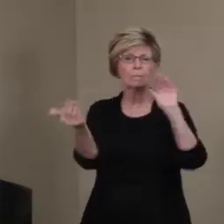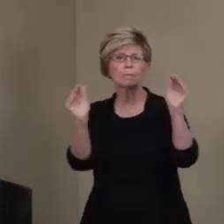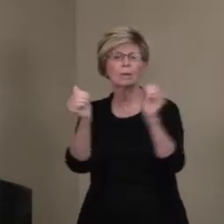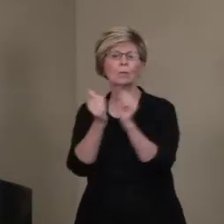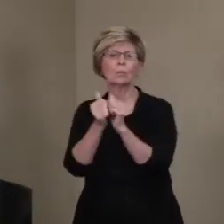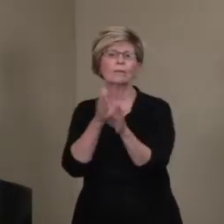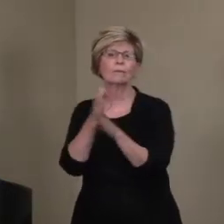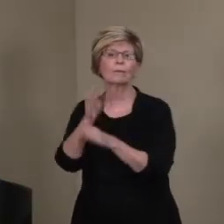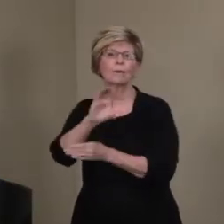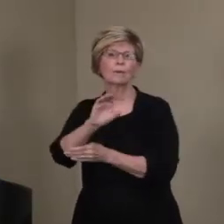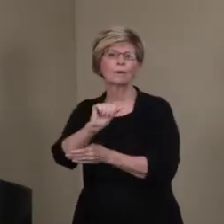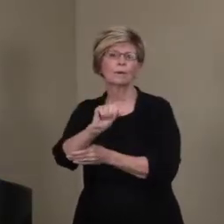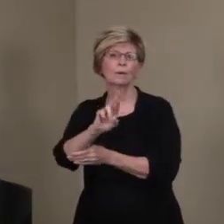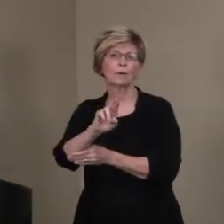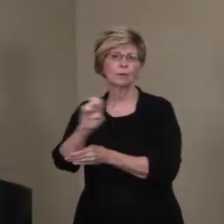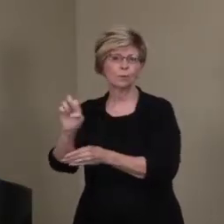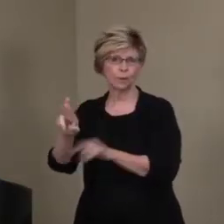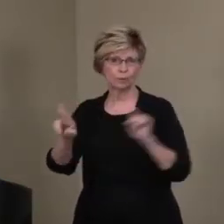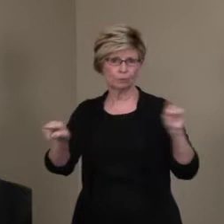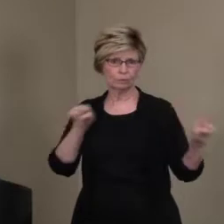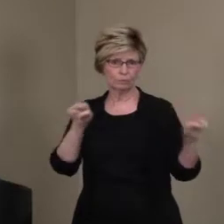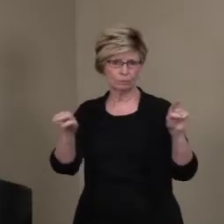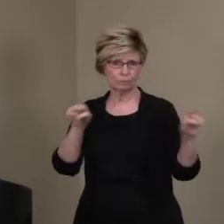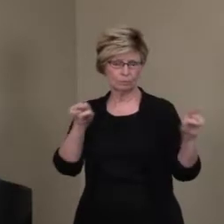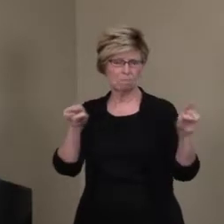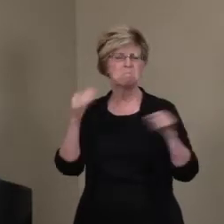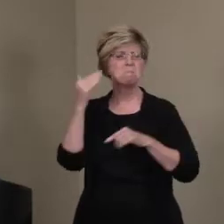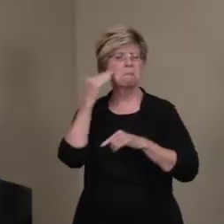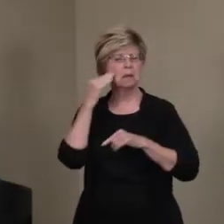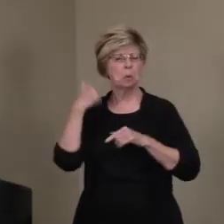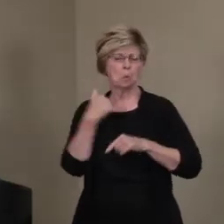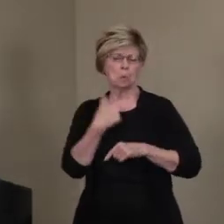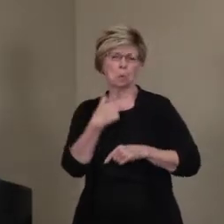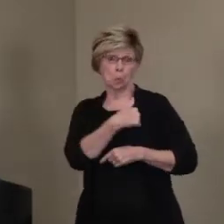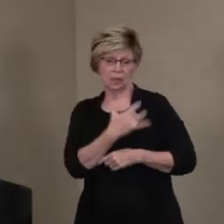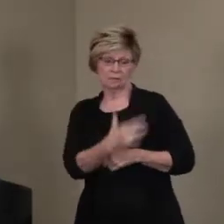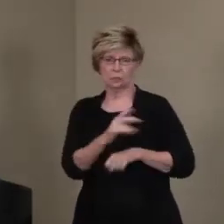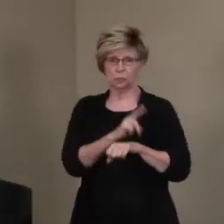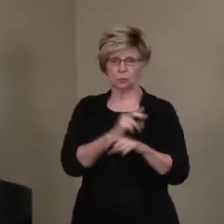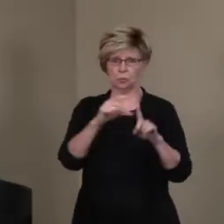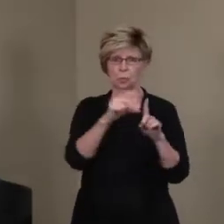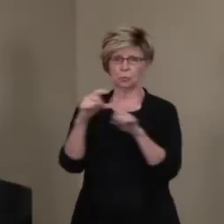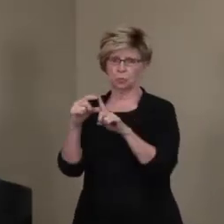so what is a job versus a career you may need to explain that I know we tend to